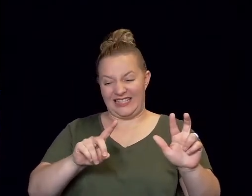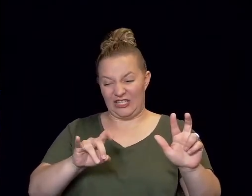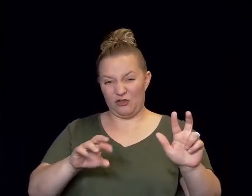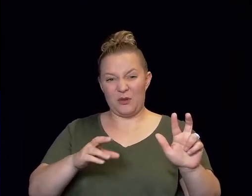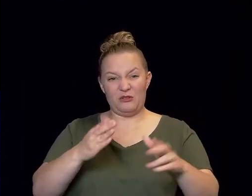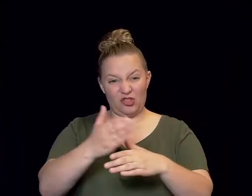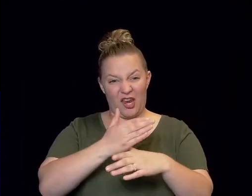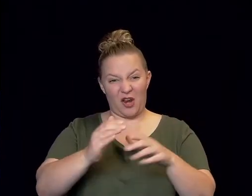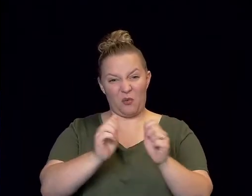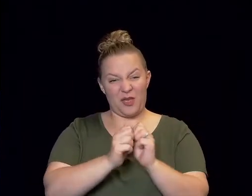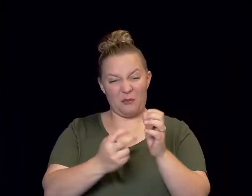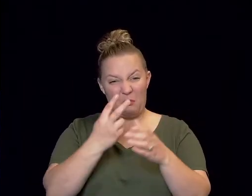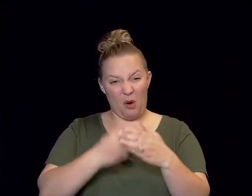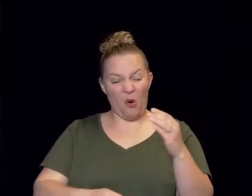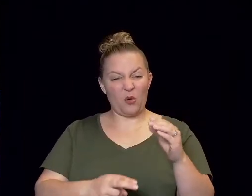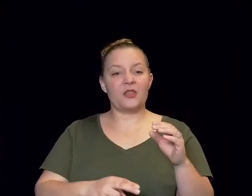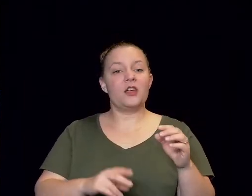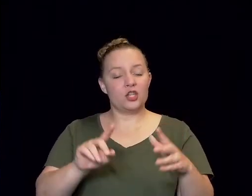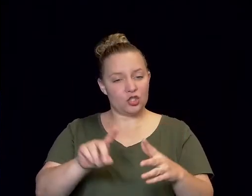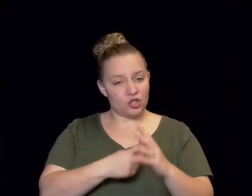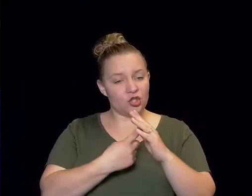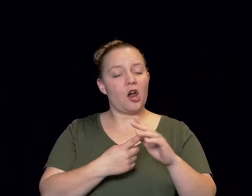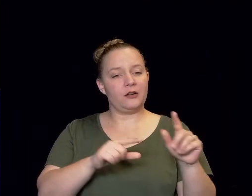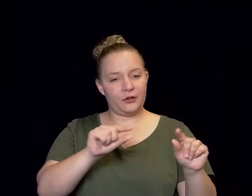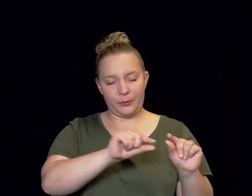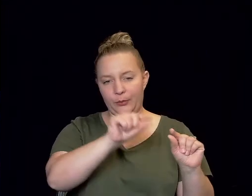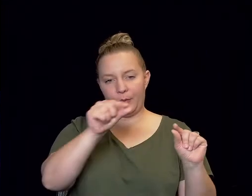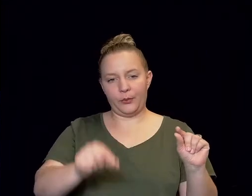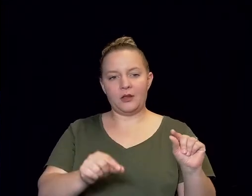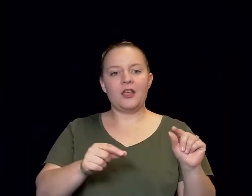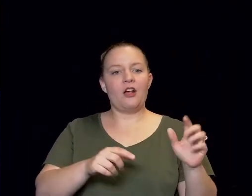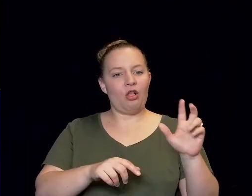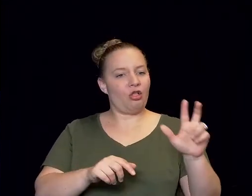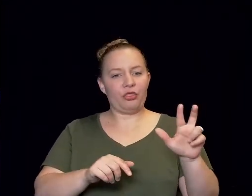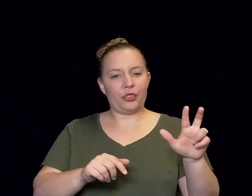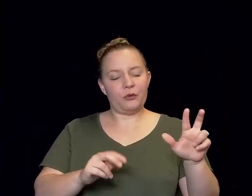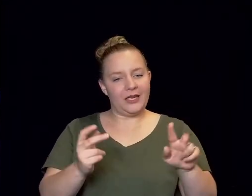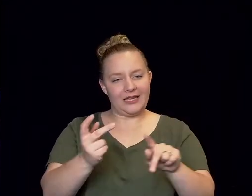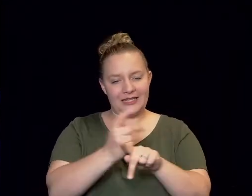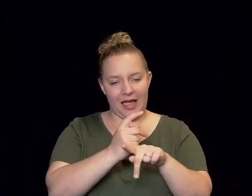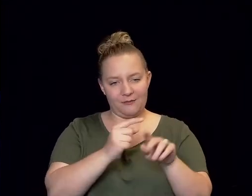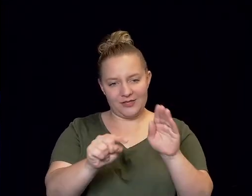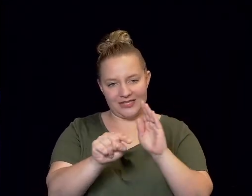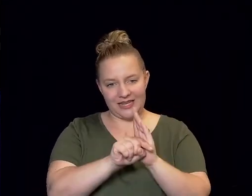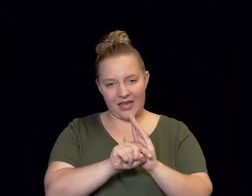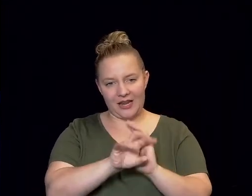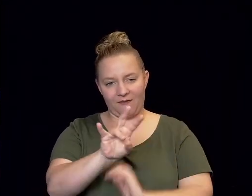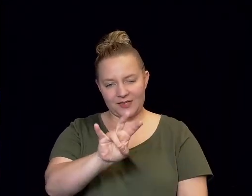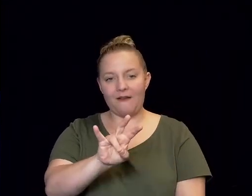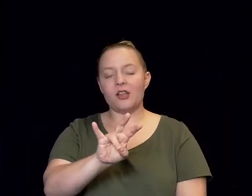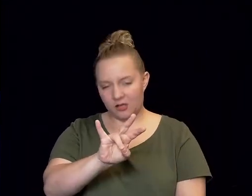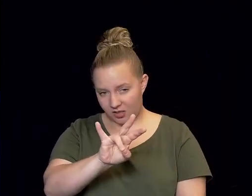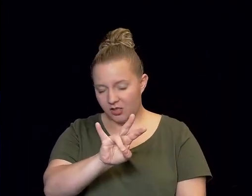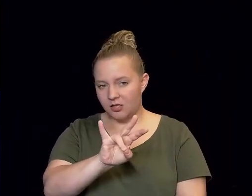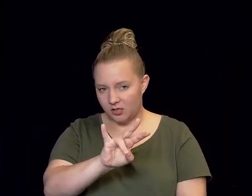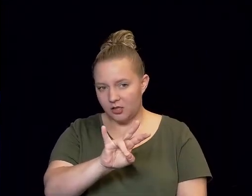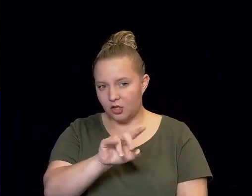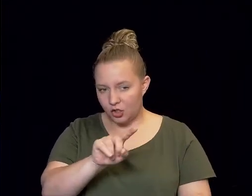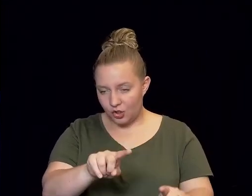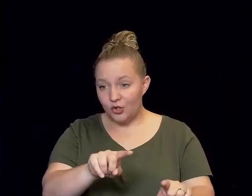to start right here. So therefore, I'm going to take 3 times -7. So, you can write this out.